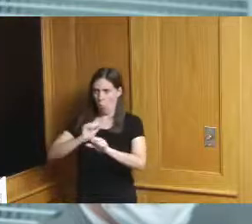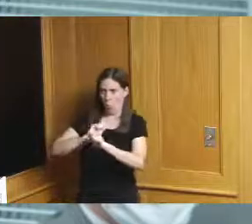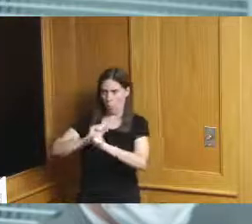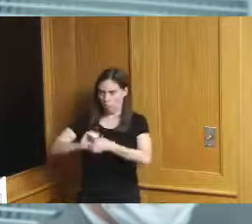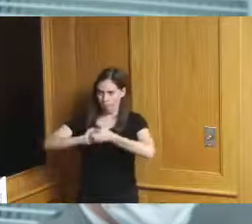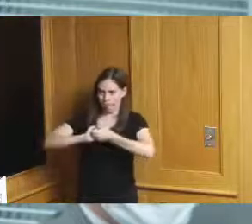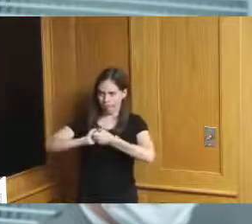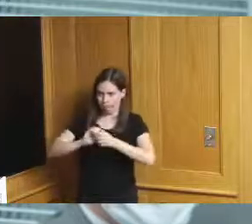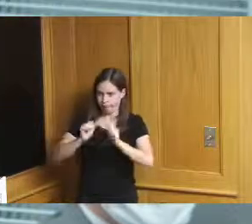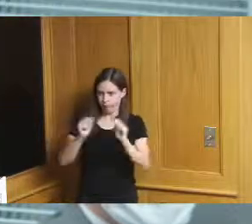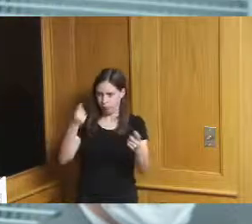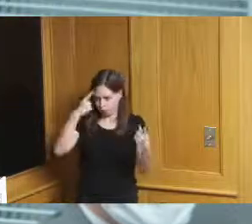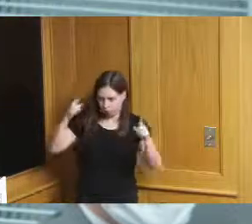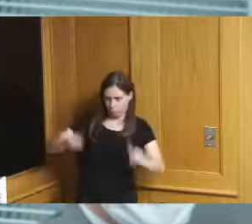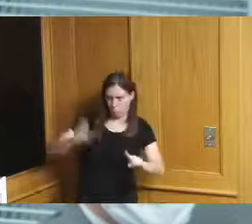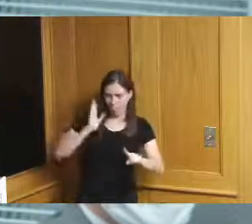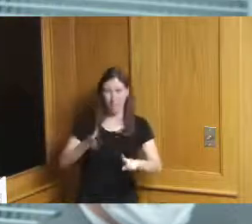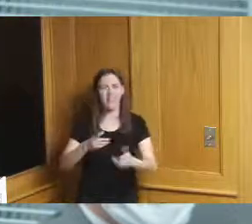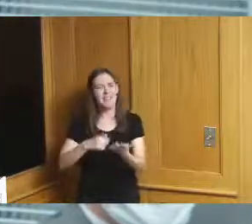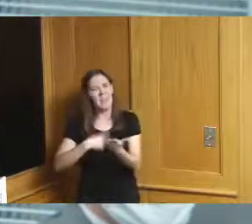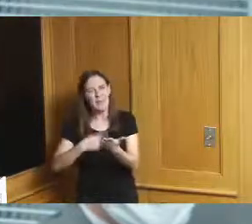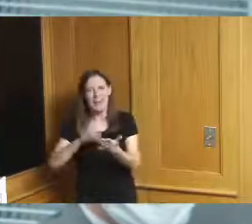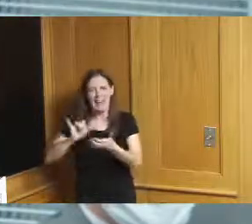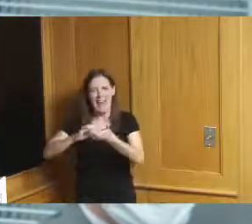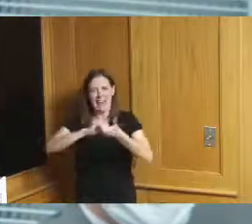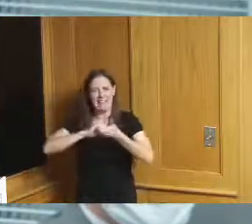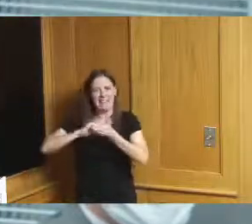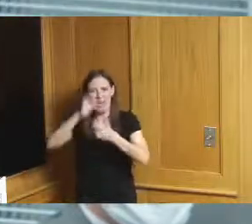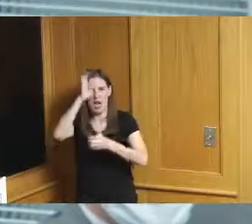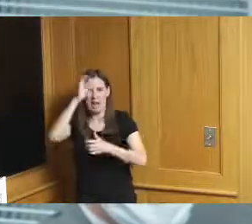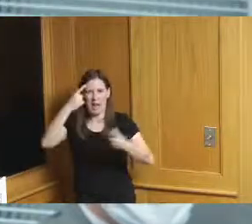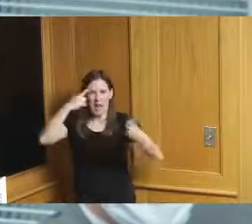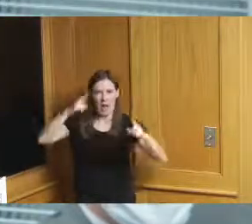we have departments sometimes coordinating is hard right you rather just go off and do your own thing